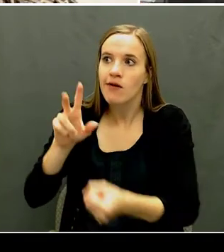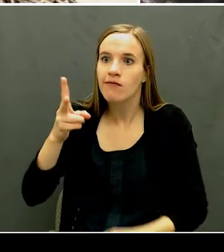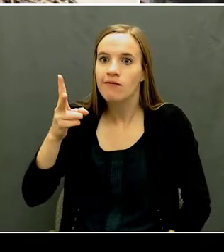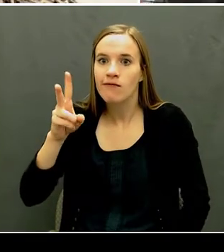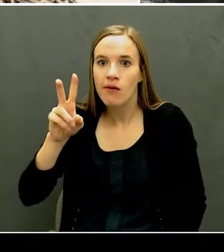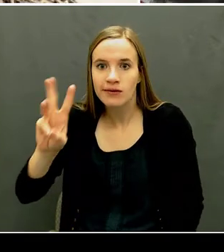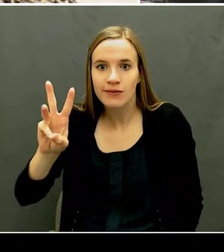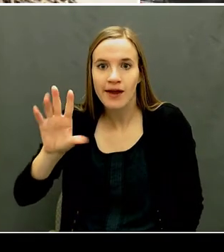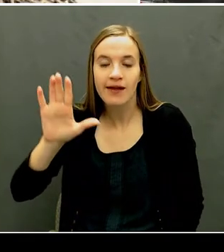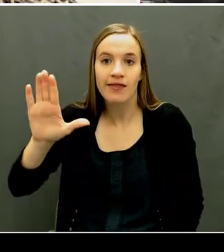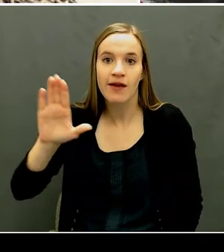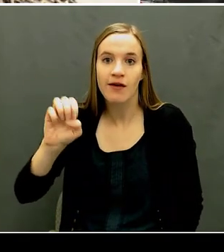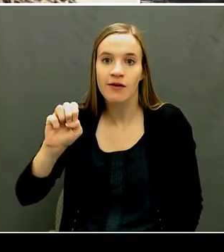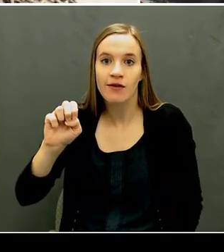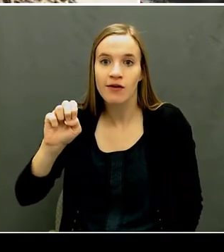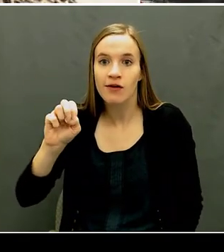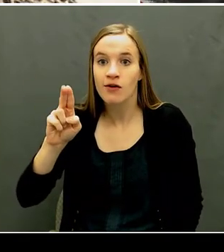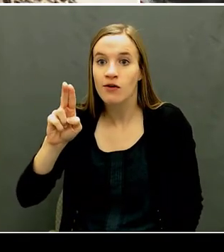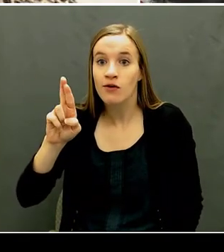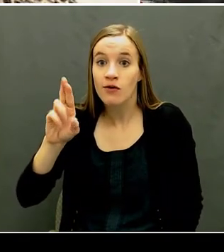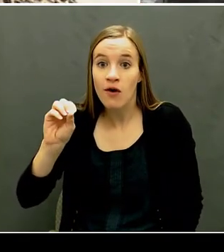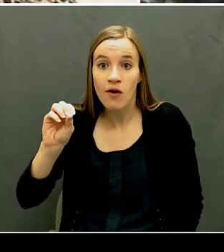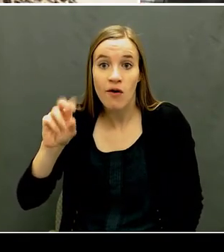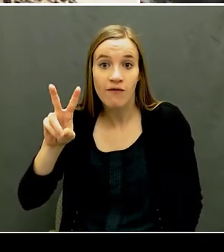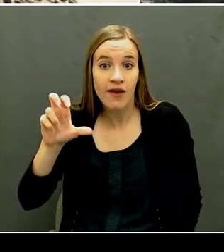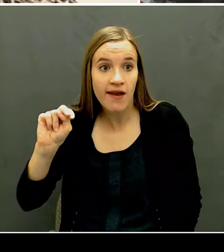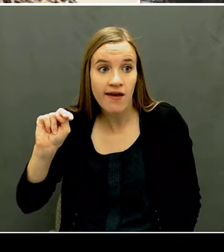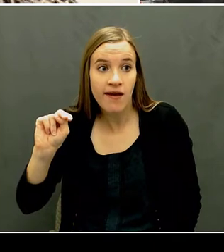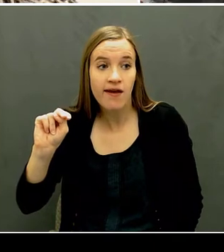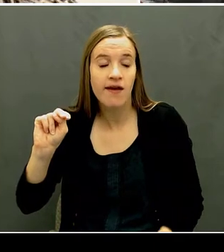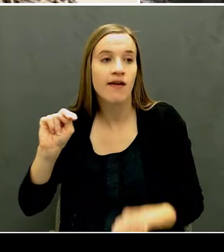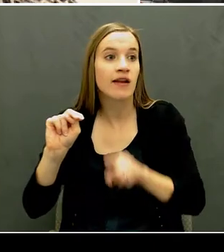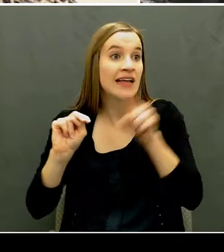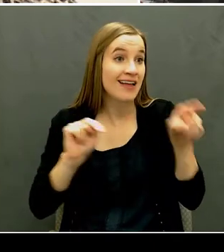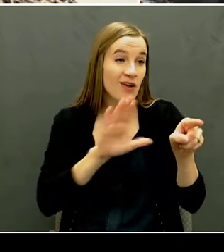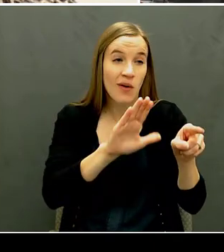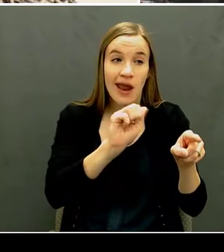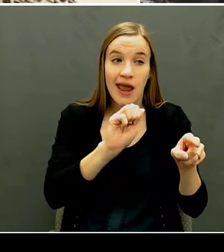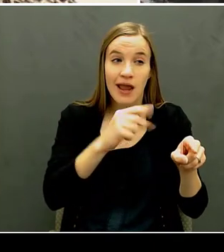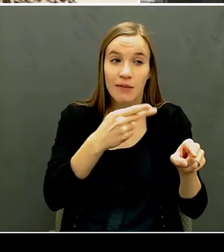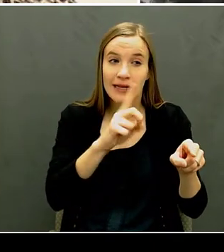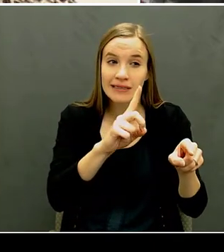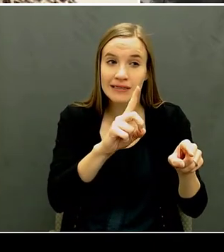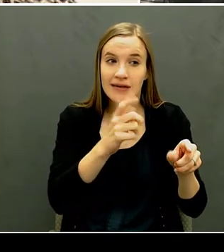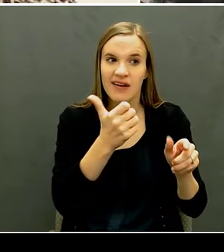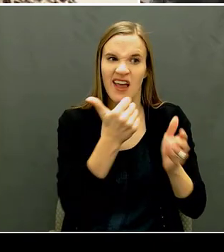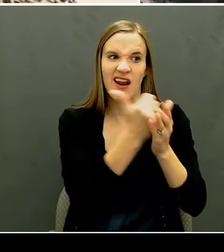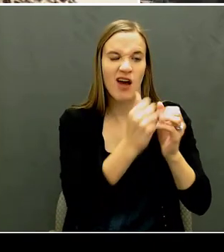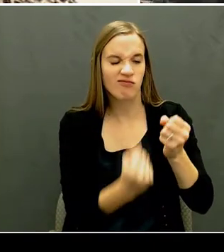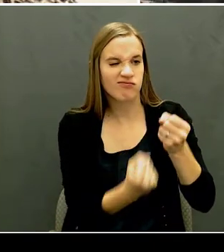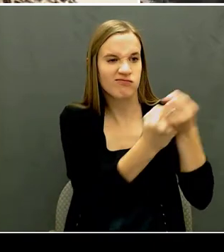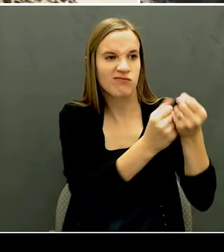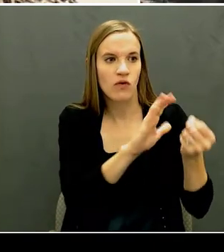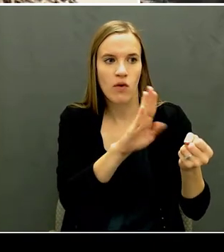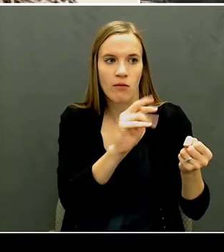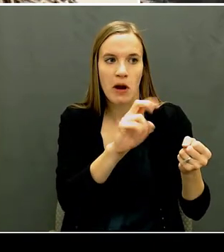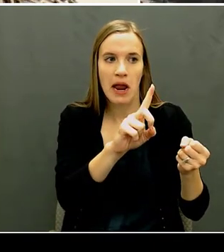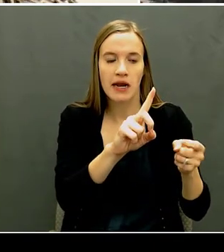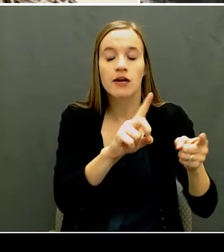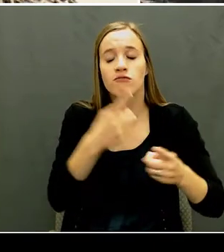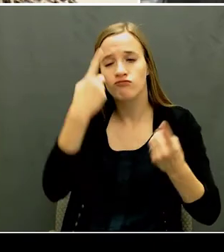Euro Van. This a way to build, you know, the AAPD brand or audience and they agreed. So they paid